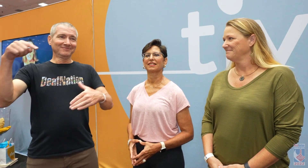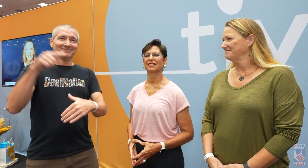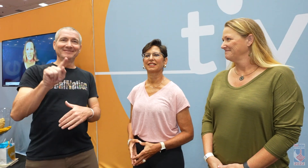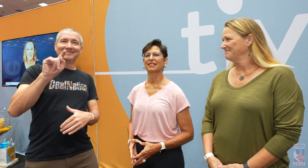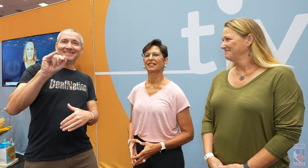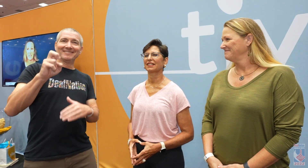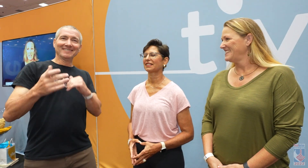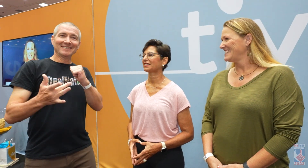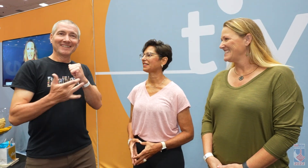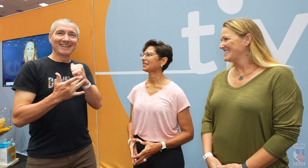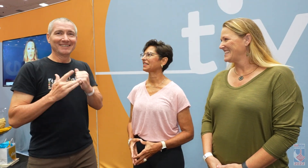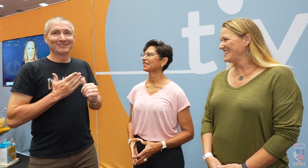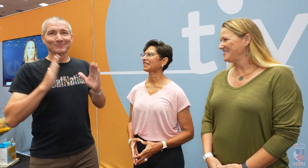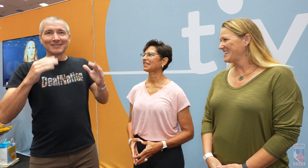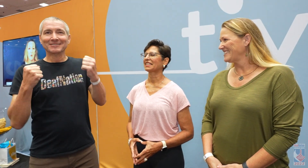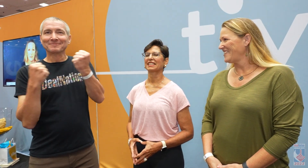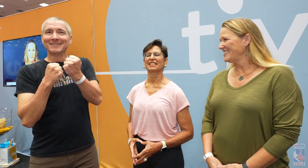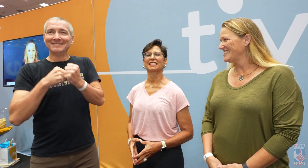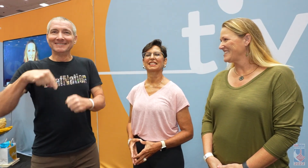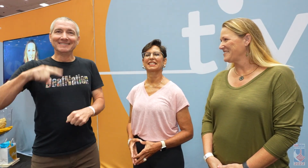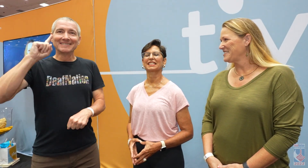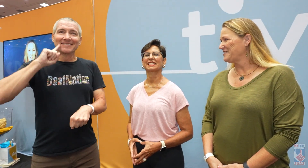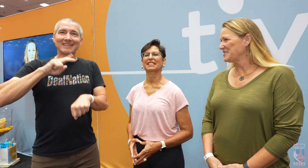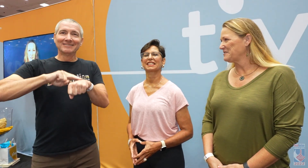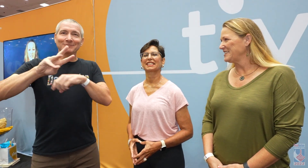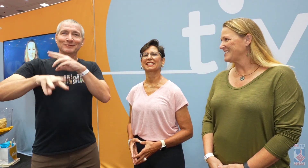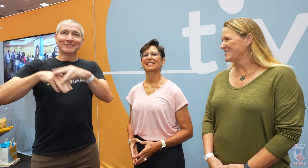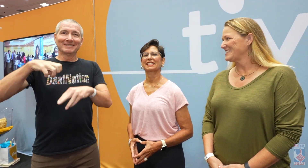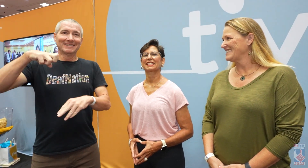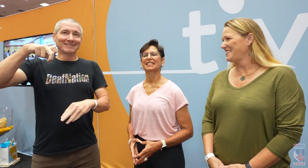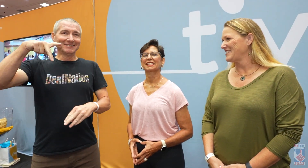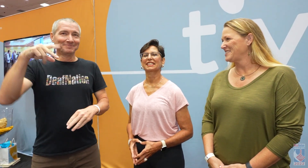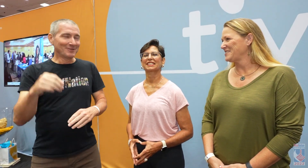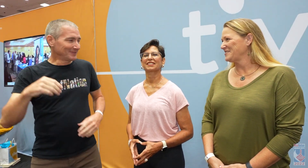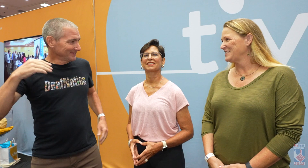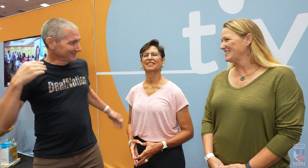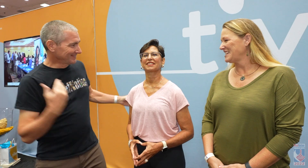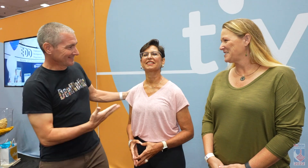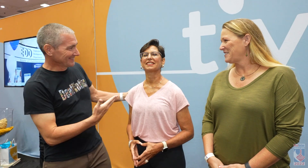We are here with TIVE Technology, one of our wonderful sponsors at the DeafNation World Expo.